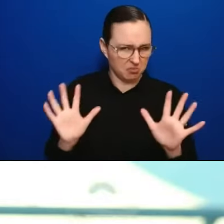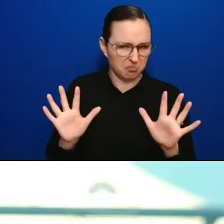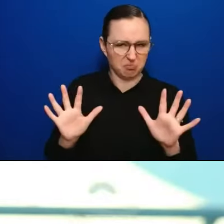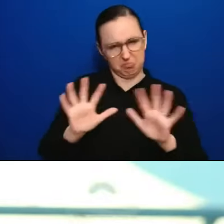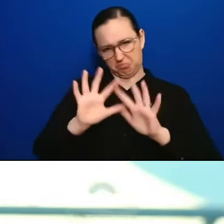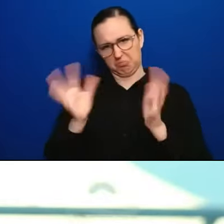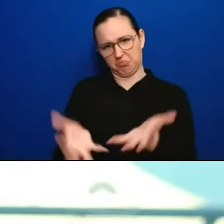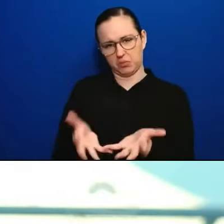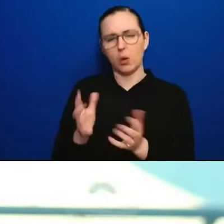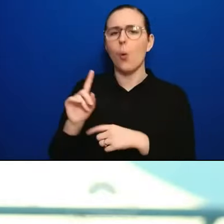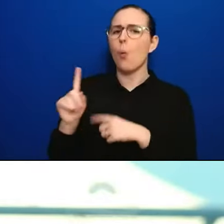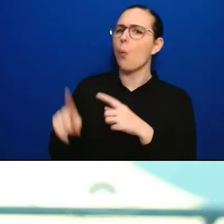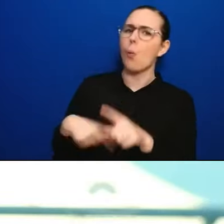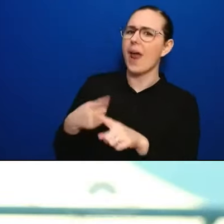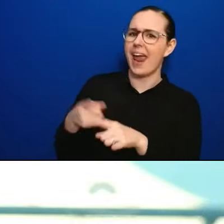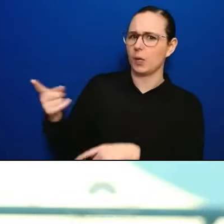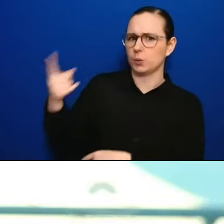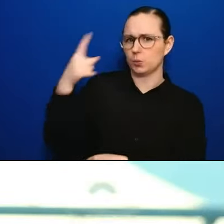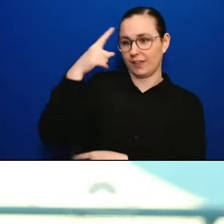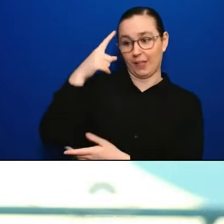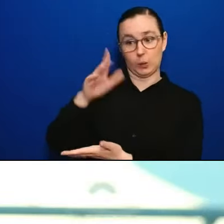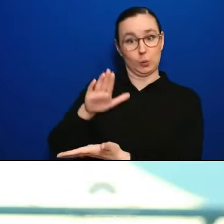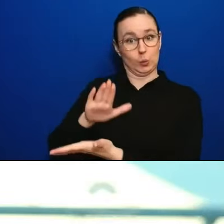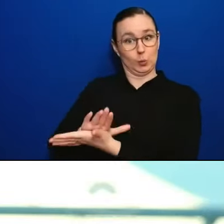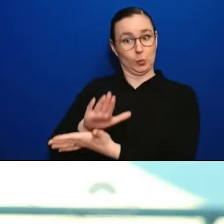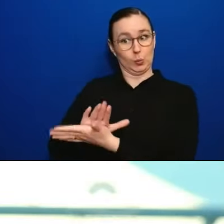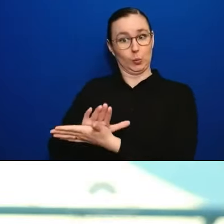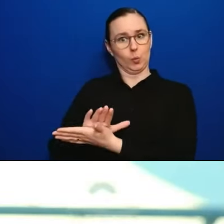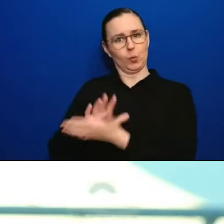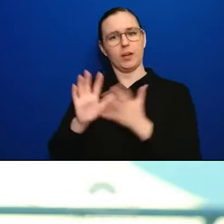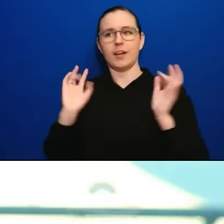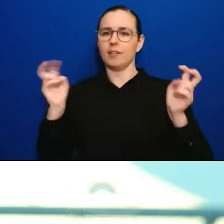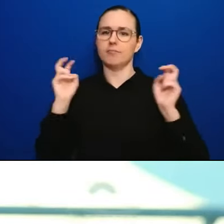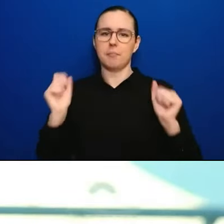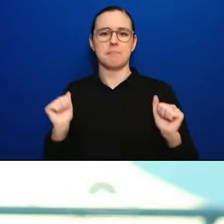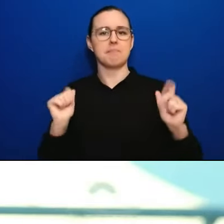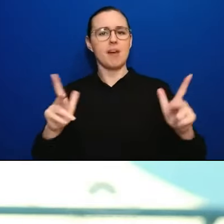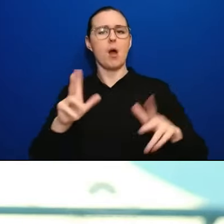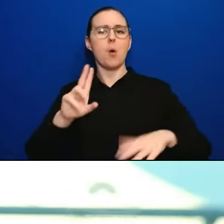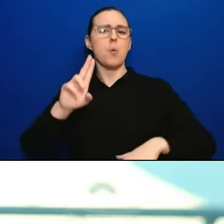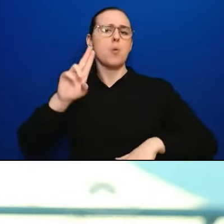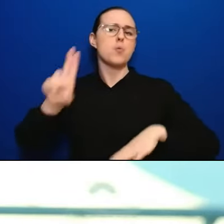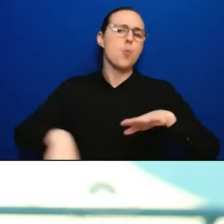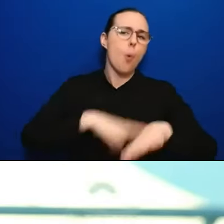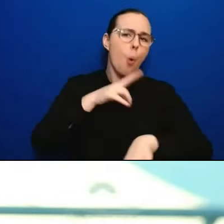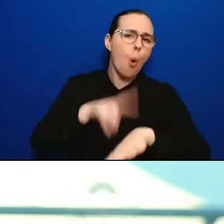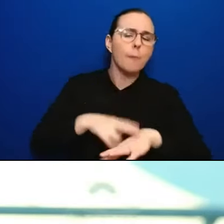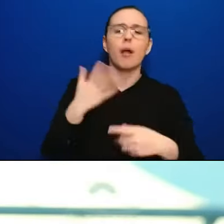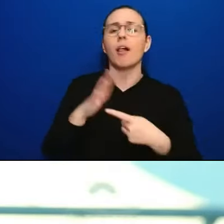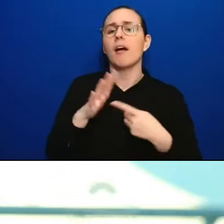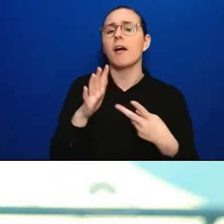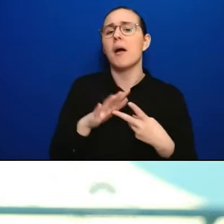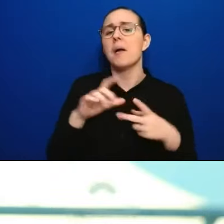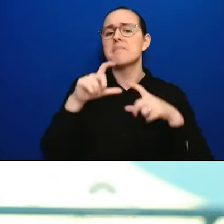to it or have been mildly sick and recovered from Omicron. So given all of that, when do